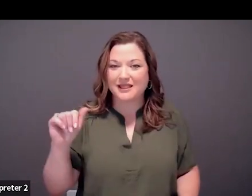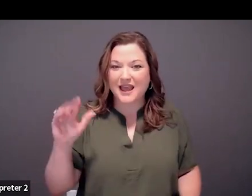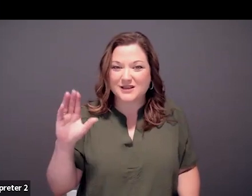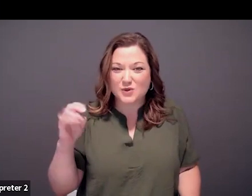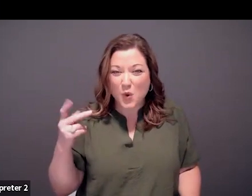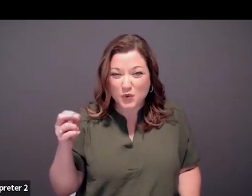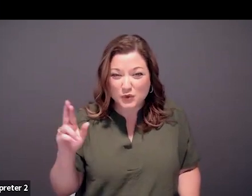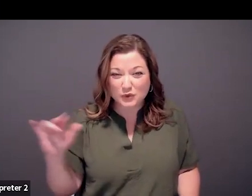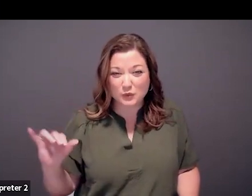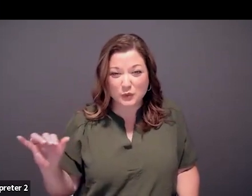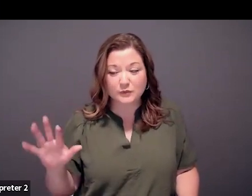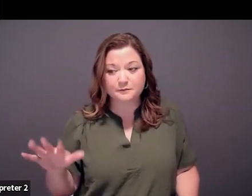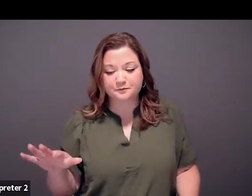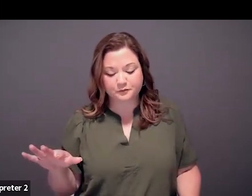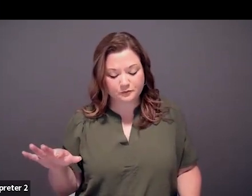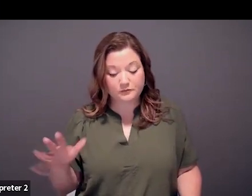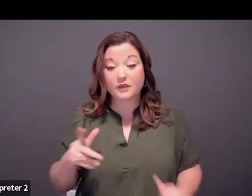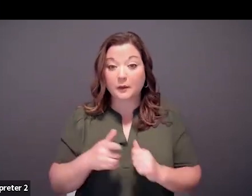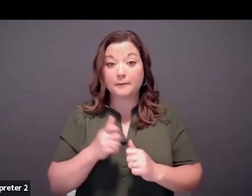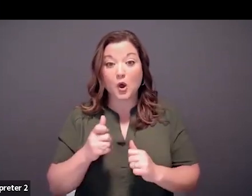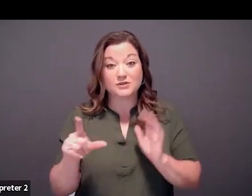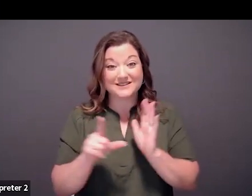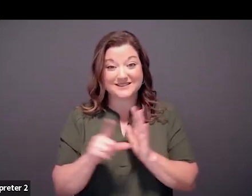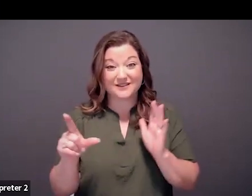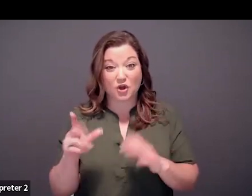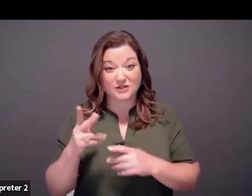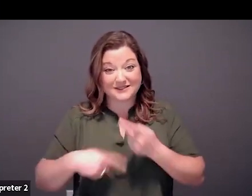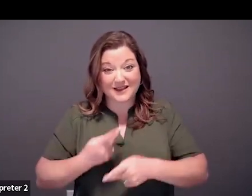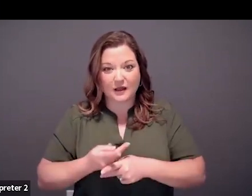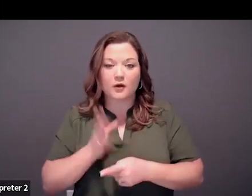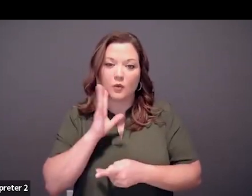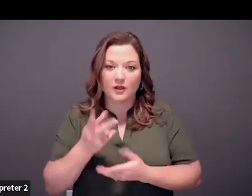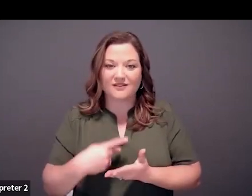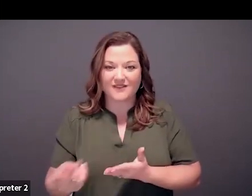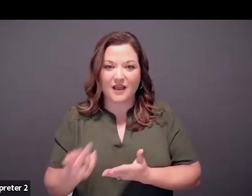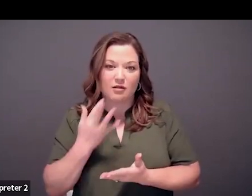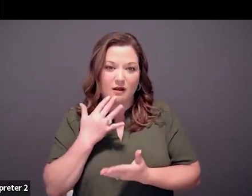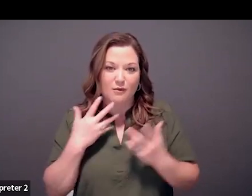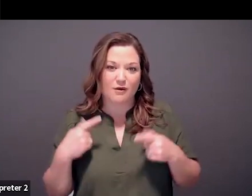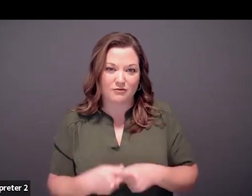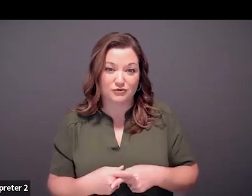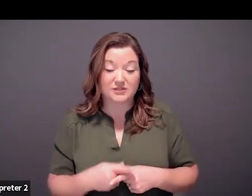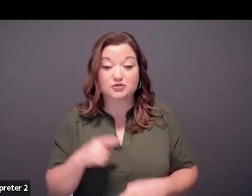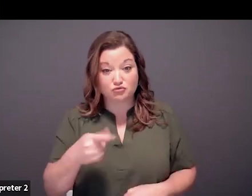is that most default styles, it fails color contrast. You might have a low-vision user who can't see